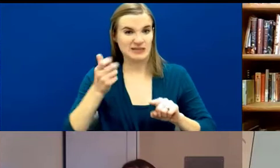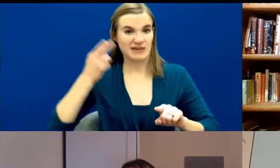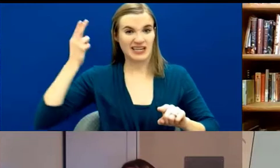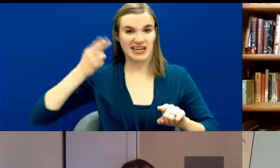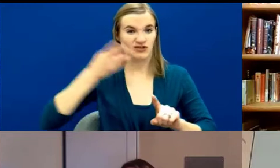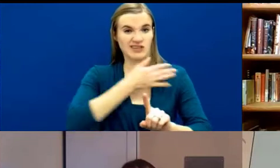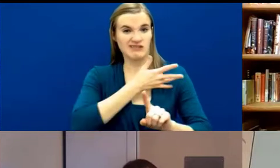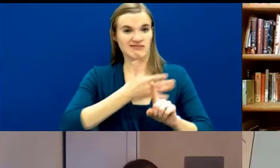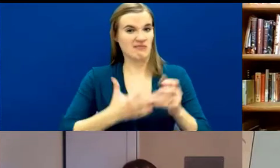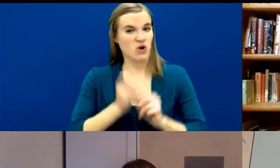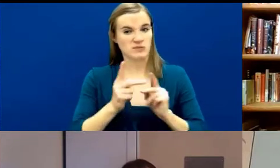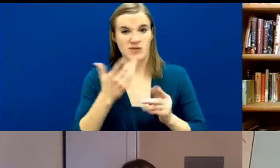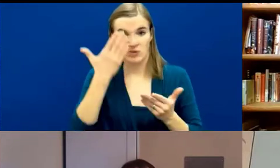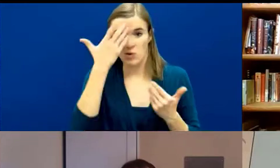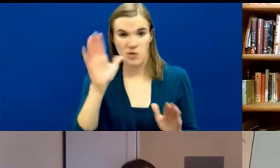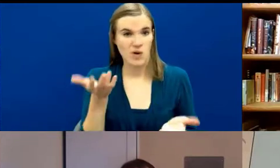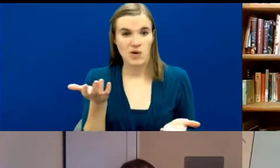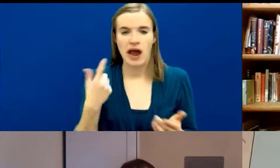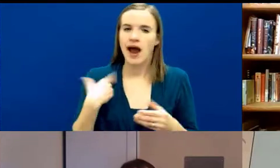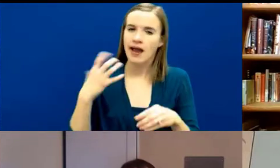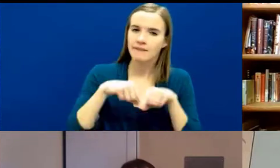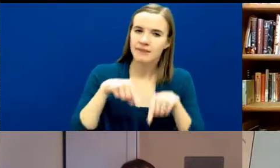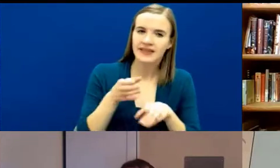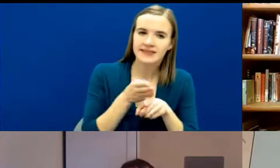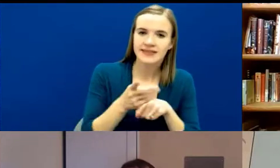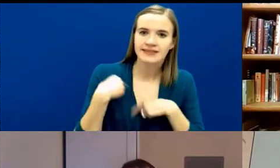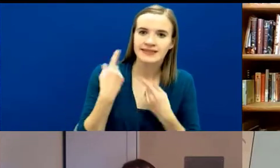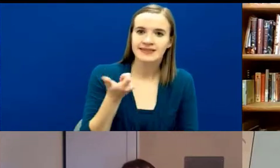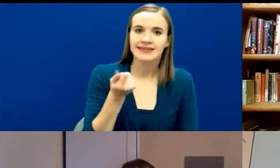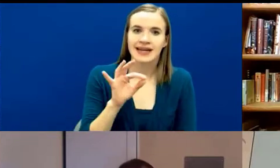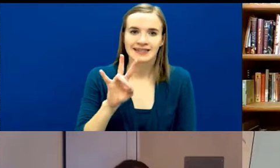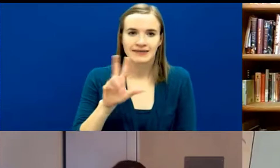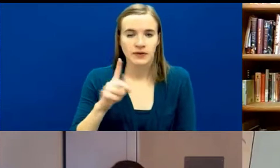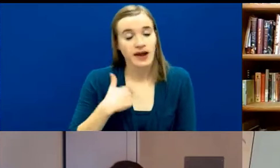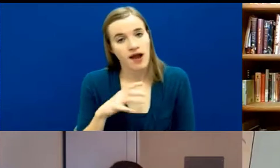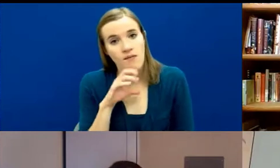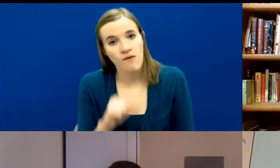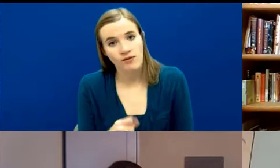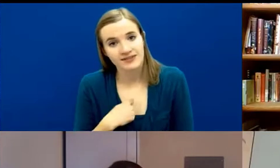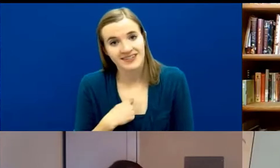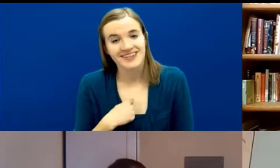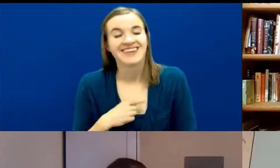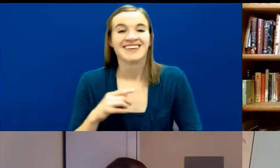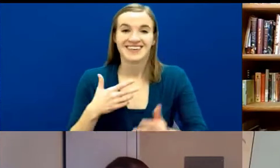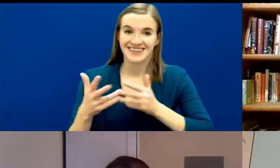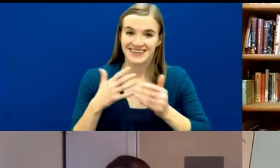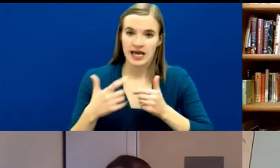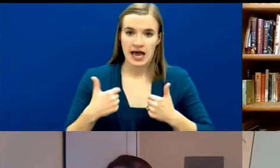disability field since 1973. I'm old. And as an educator, and I'm also